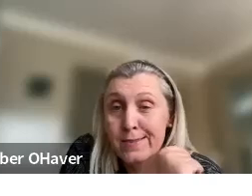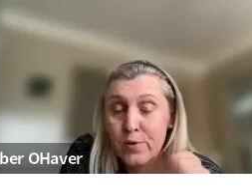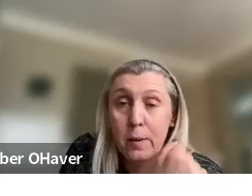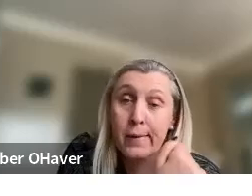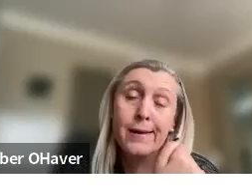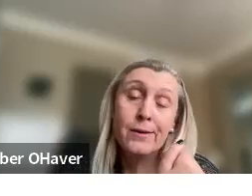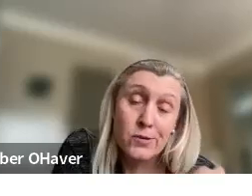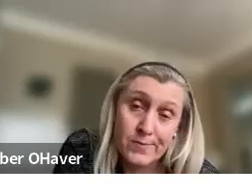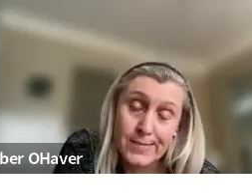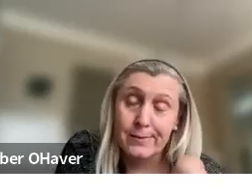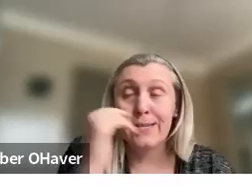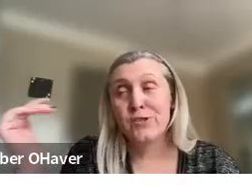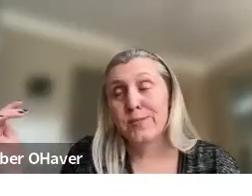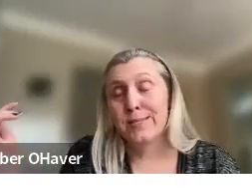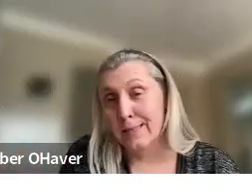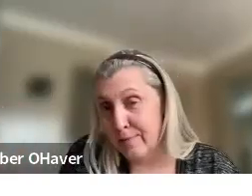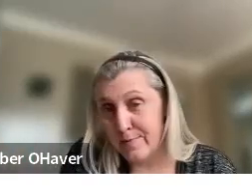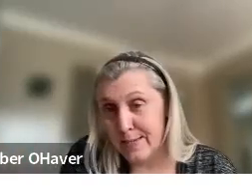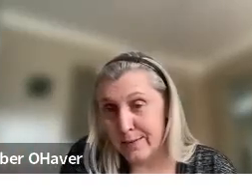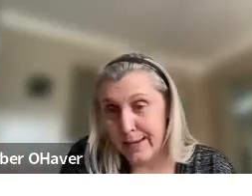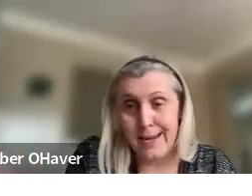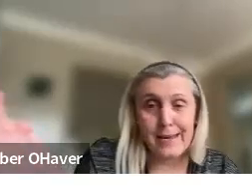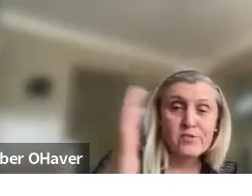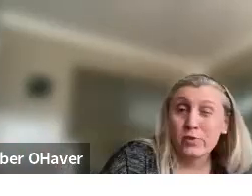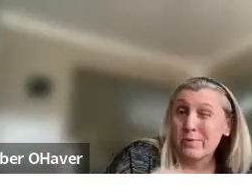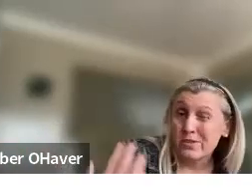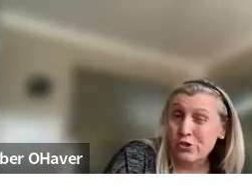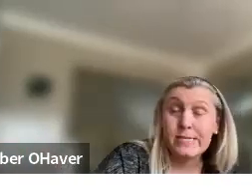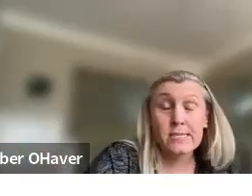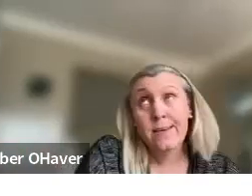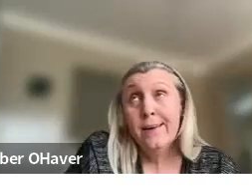In that same space, they also really the staff doesn't really understand or distinguish much between the 2 varying wings from nursing facility to assistant living facility and sort of what treats.